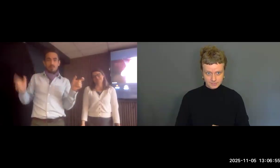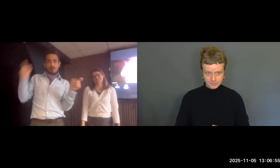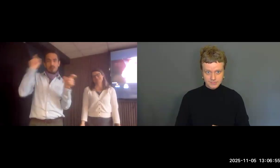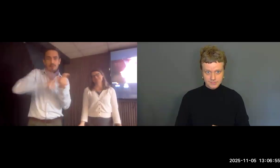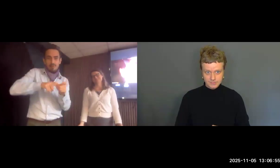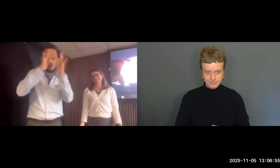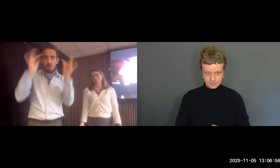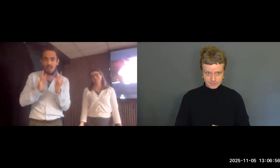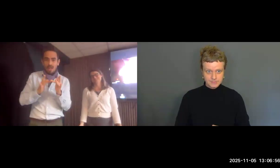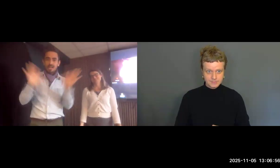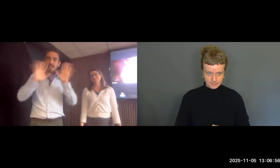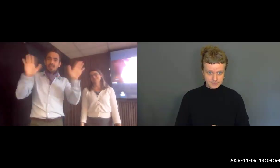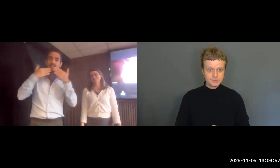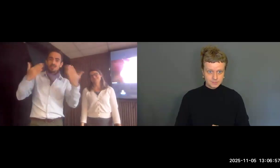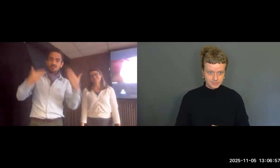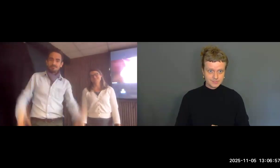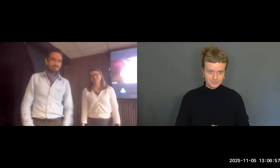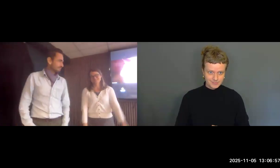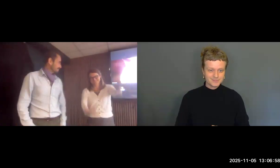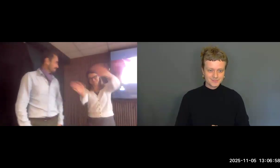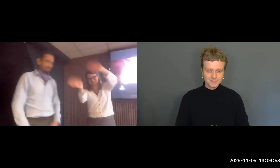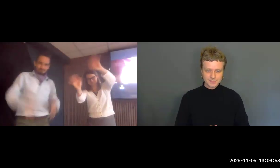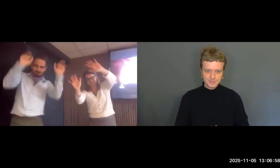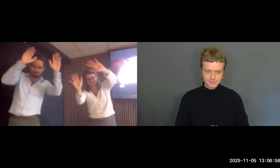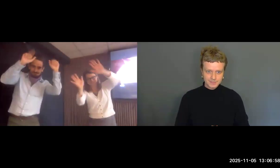Thank you to everybody who's joined us online.